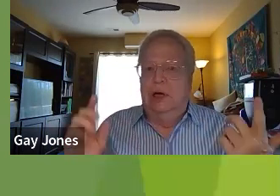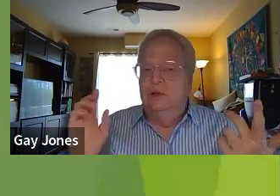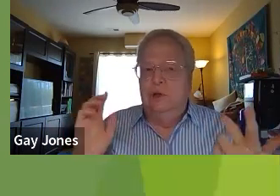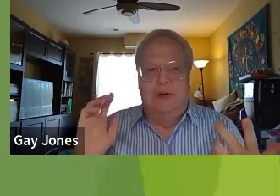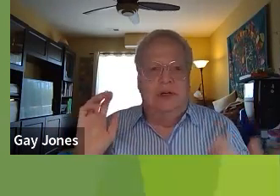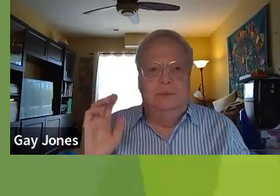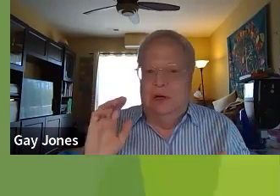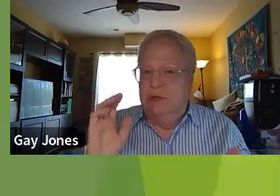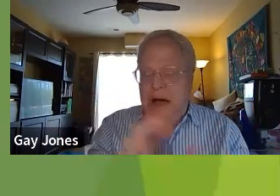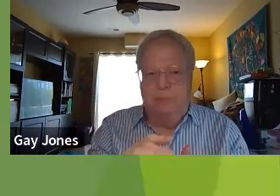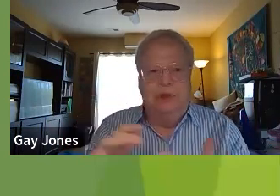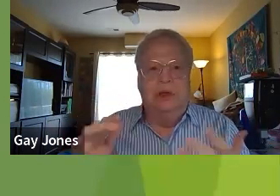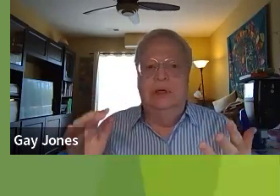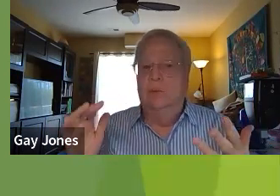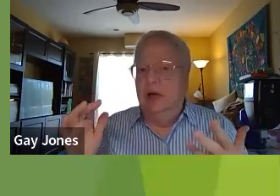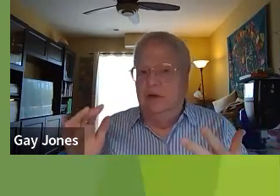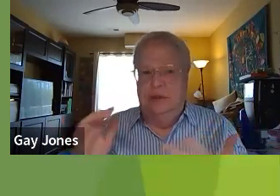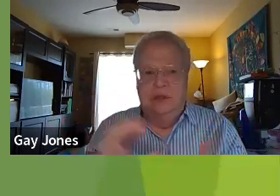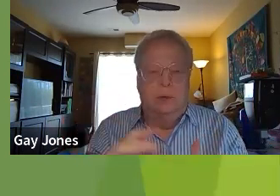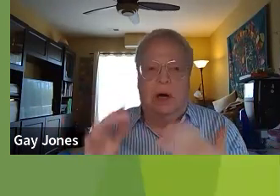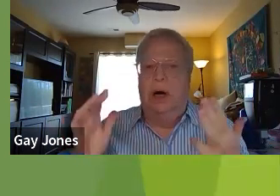We have captioning. We have TTY.